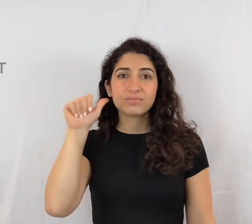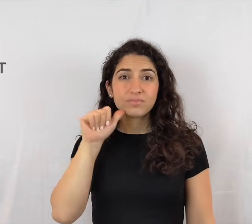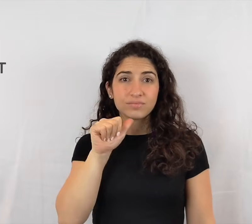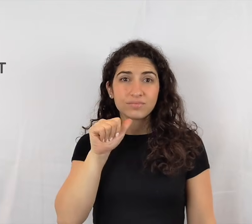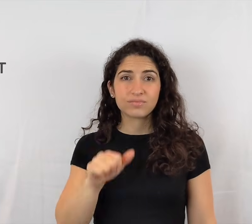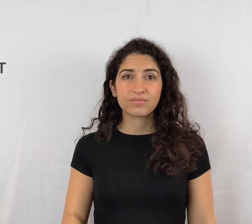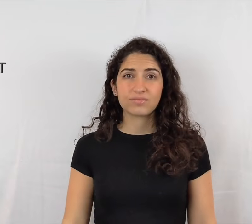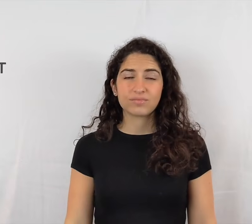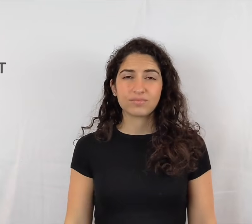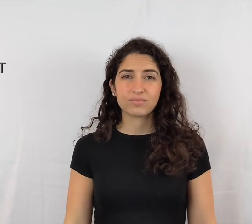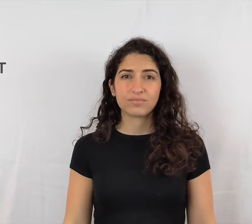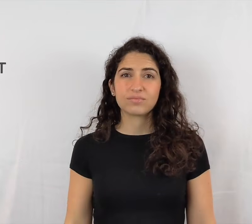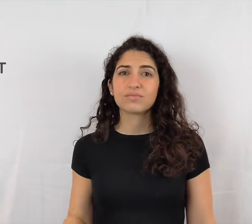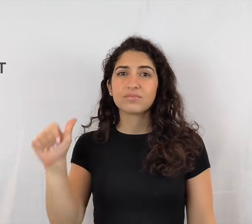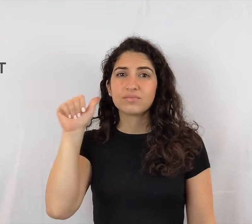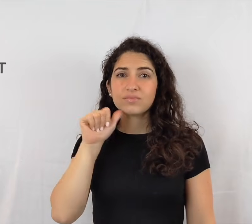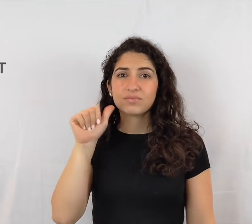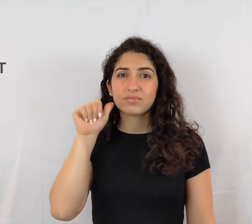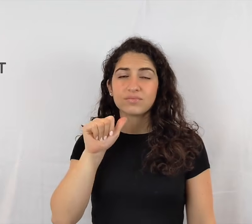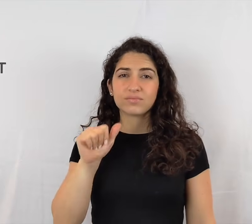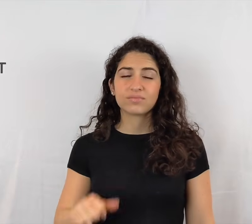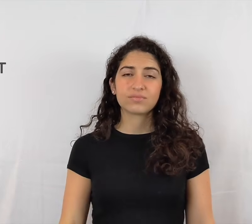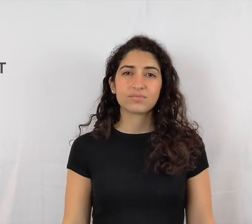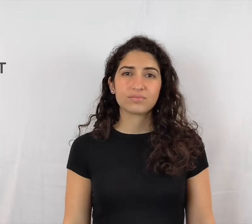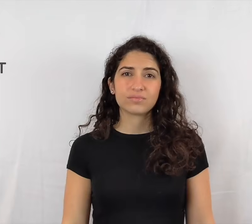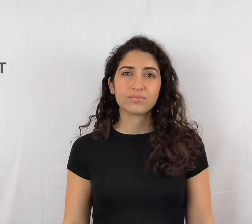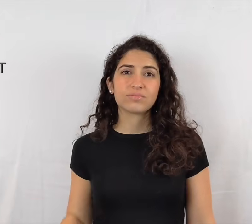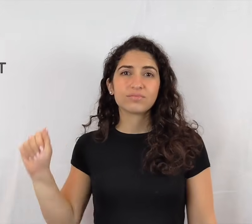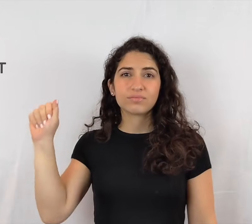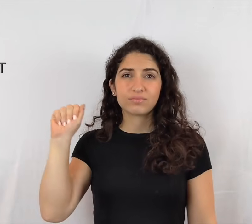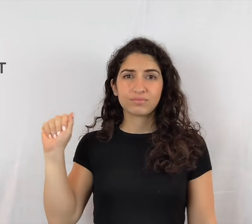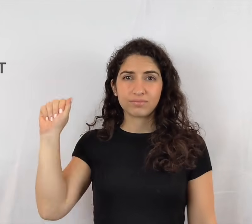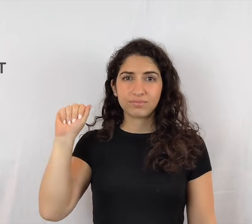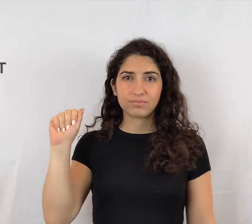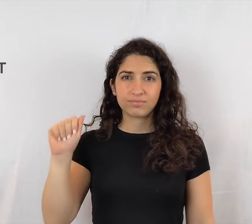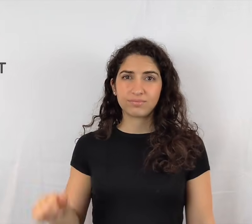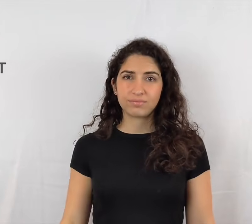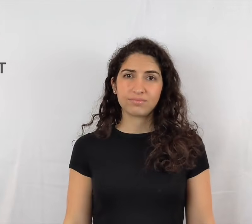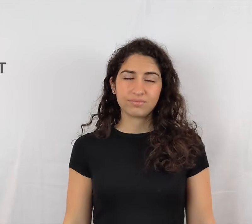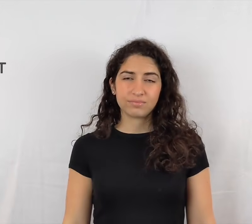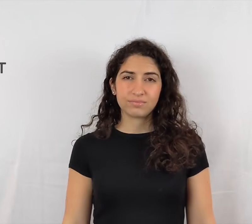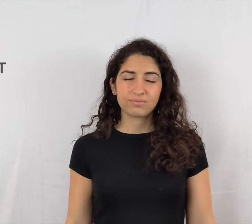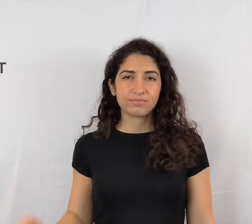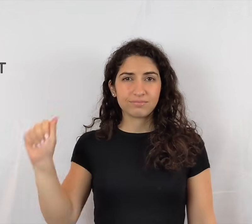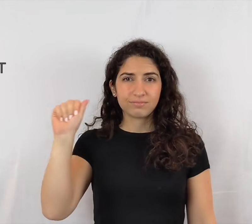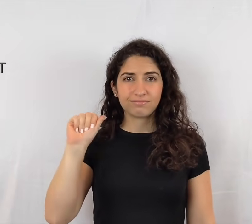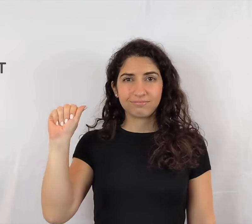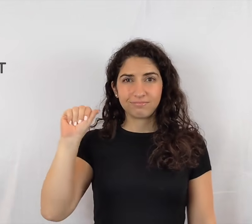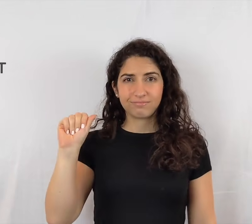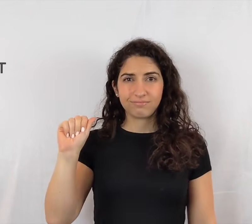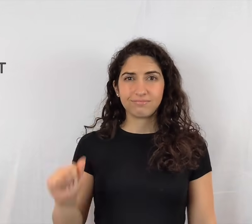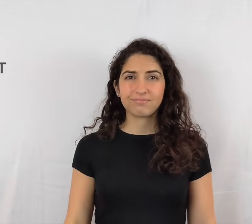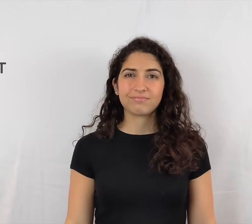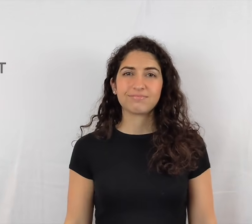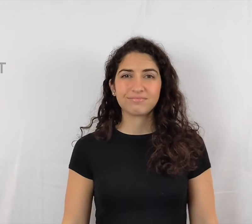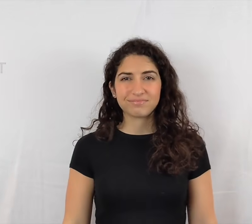Girl, Aunt, Aunt.